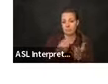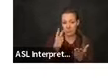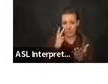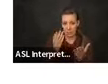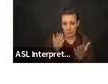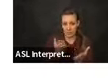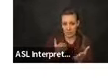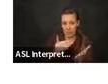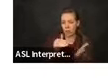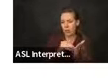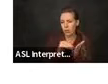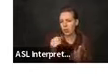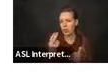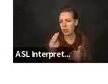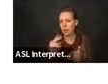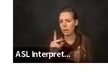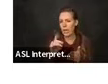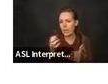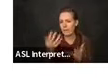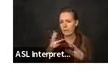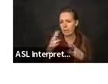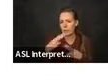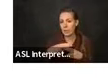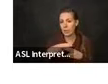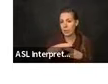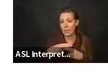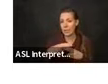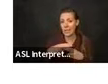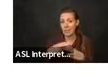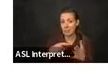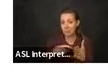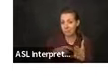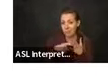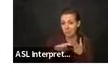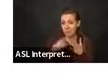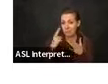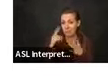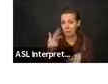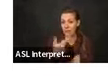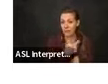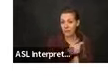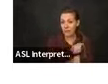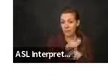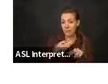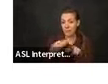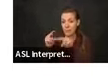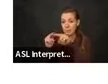Chande noted, that demand for the vaccine has increased both among